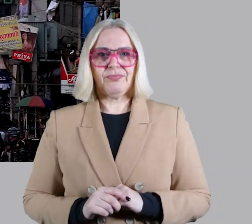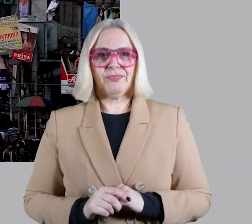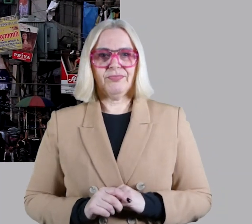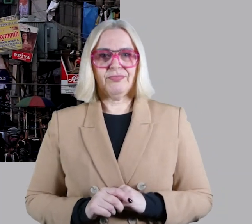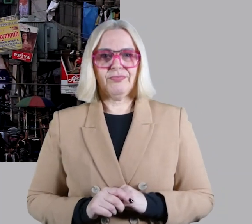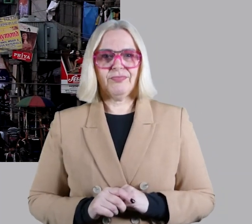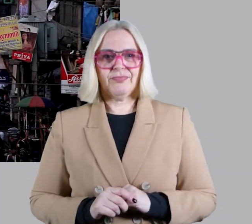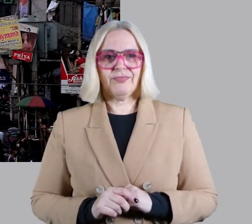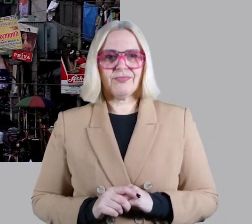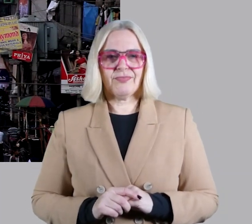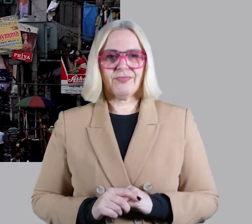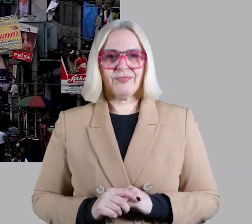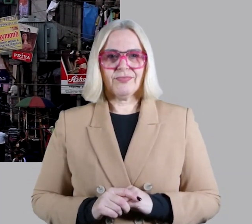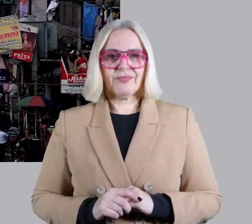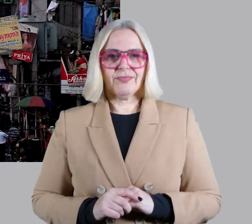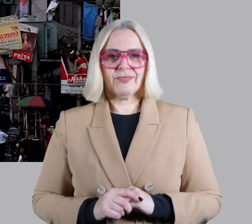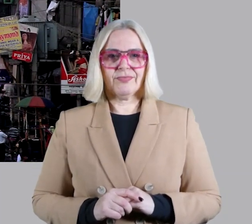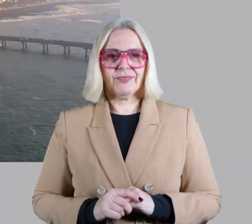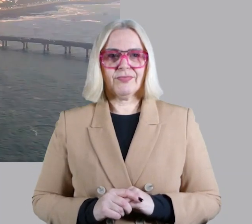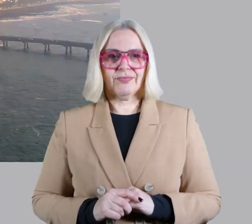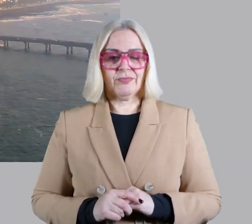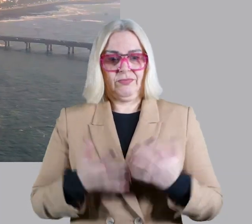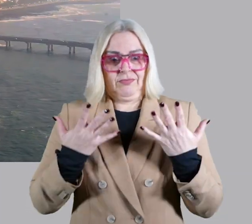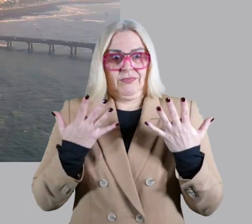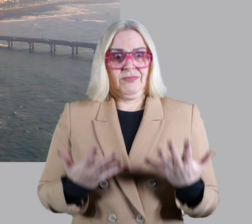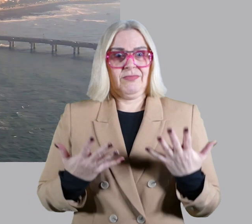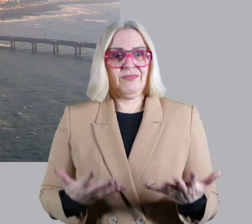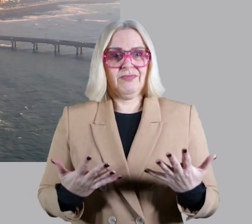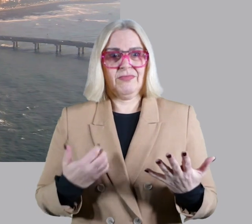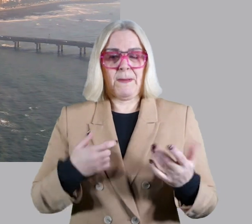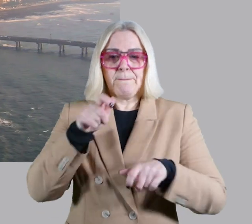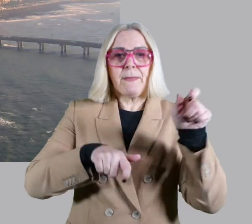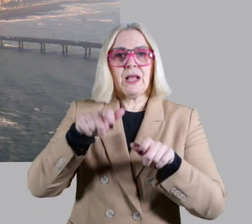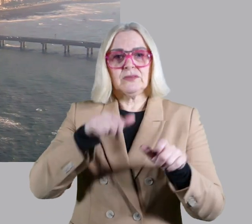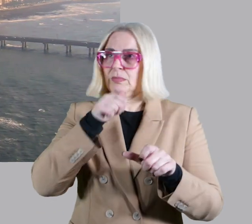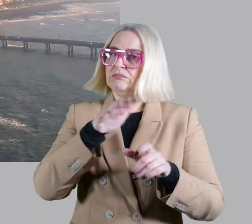Now, today, my patients would be like from all over India.